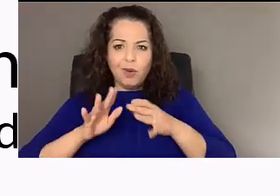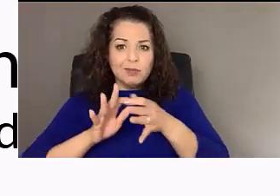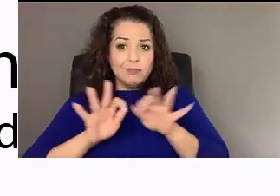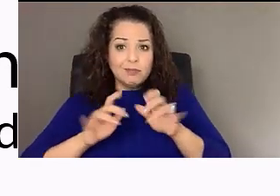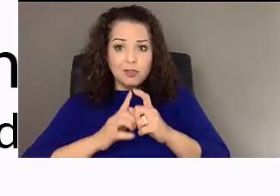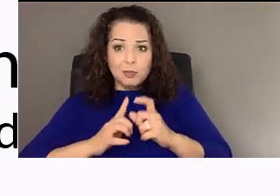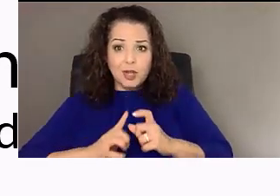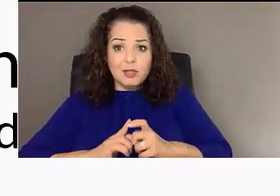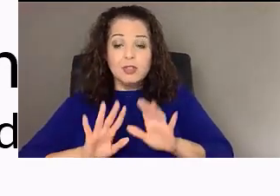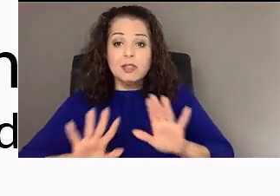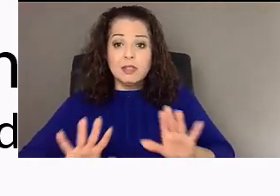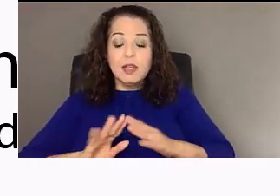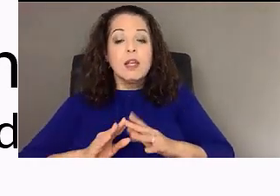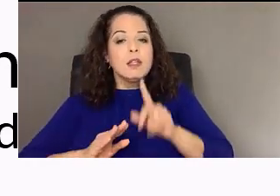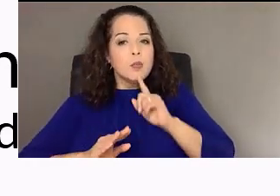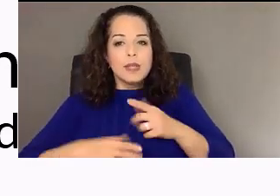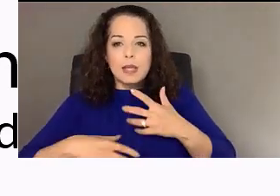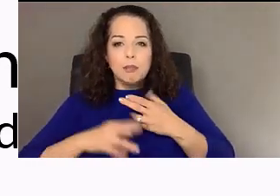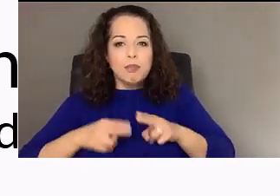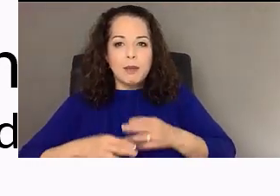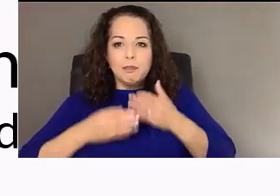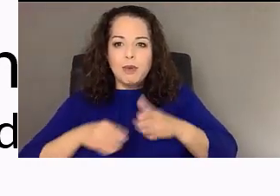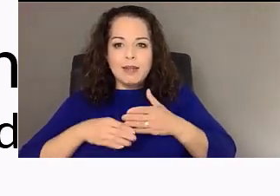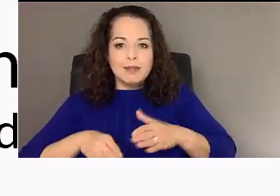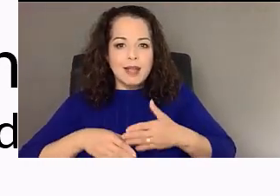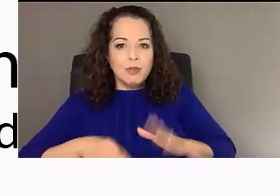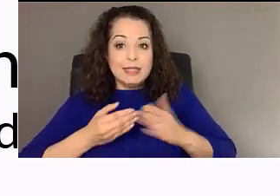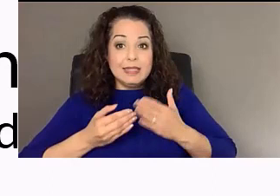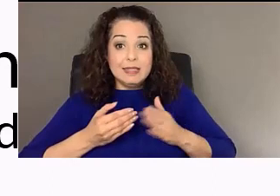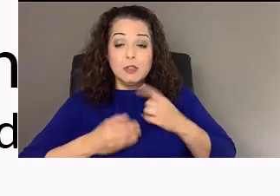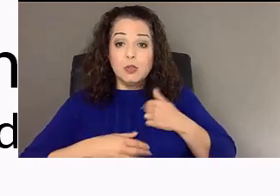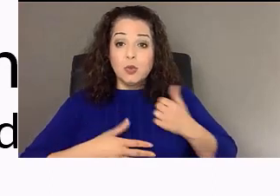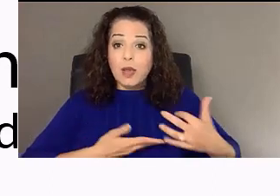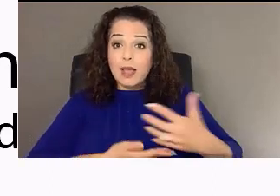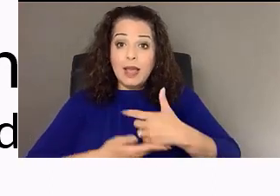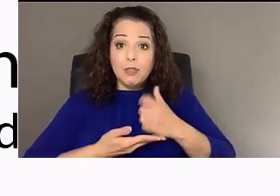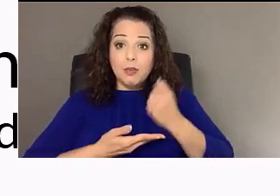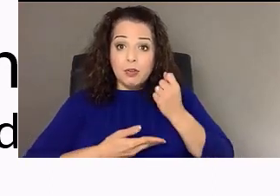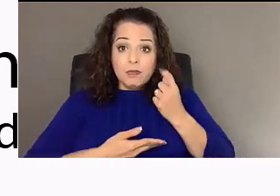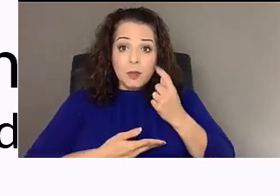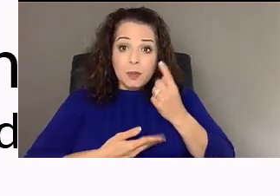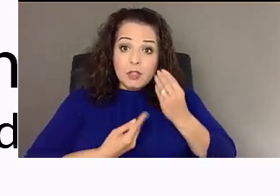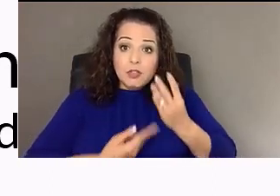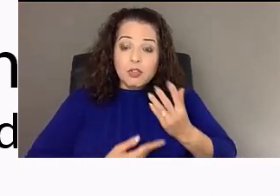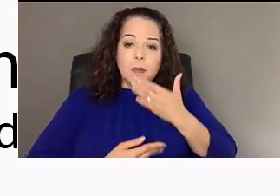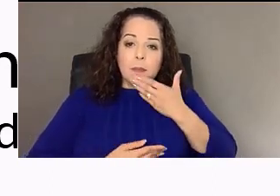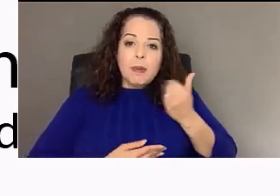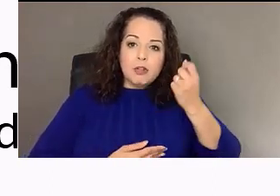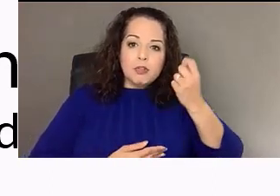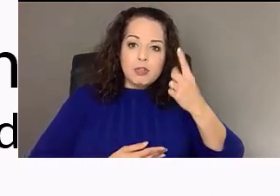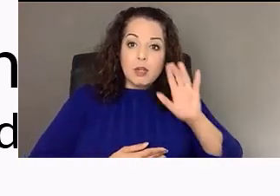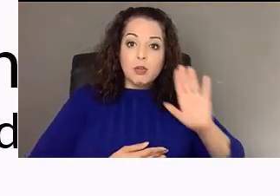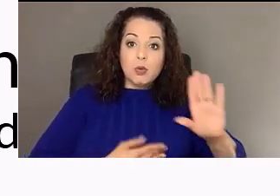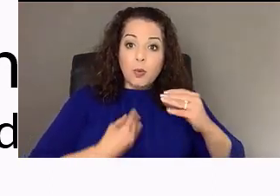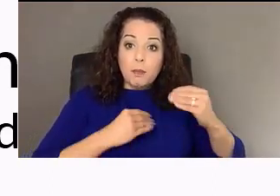You gather information to better understand your market or who you're trying to provide your services to.